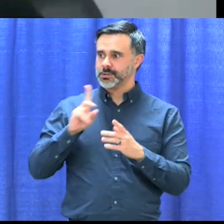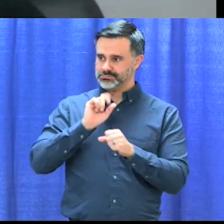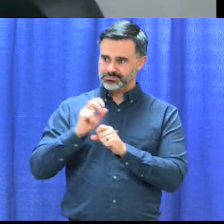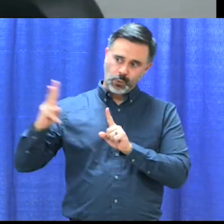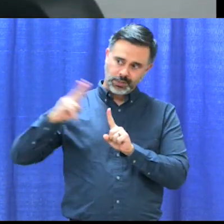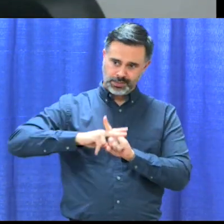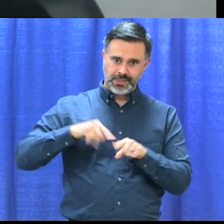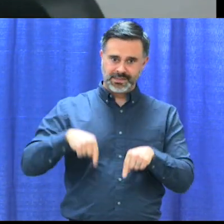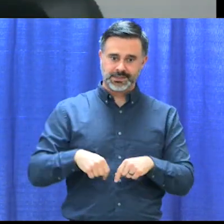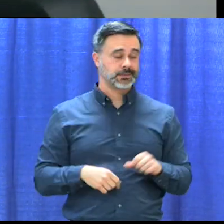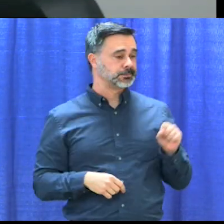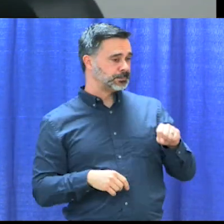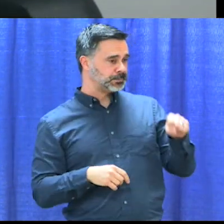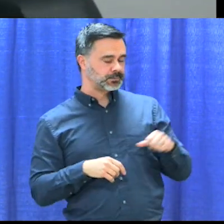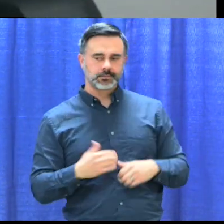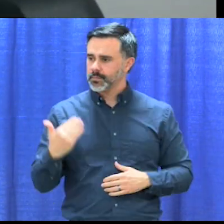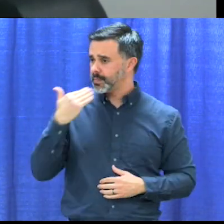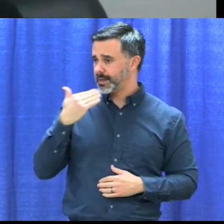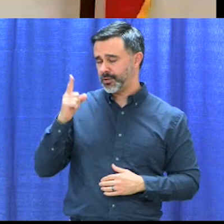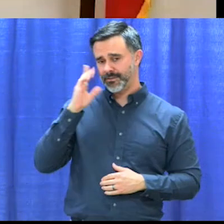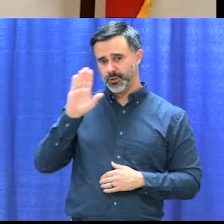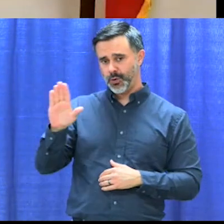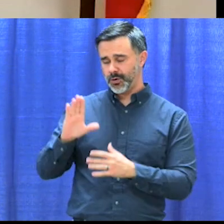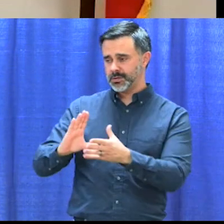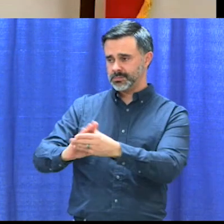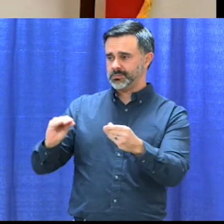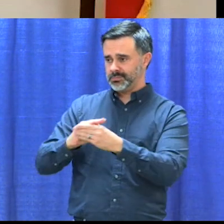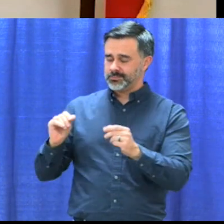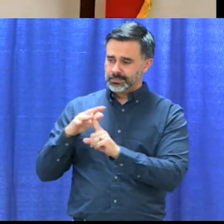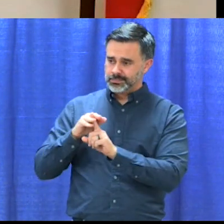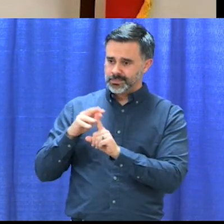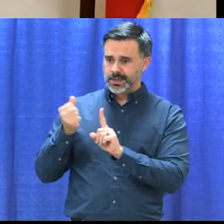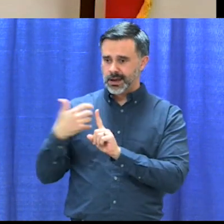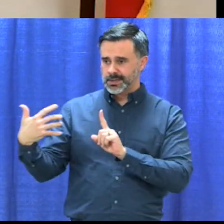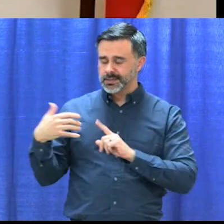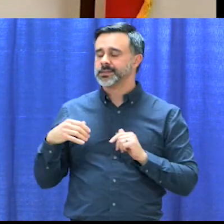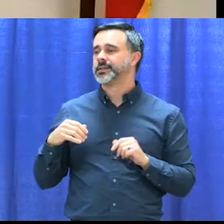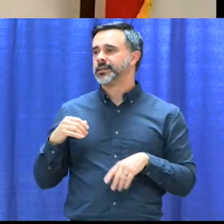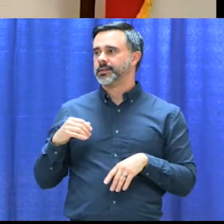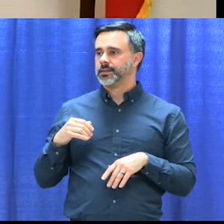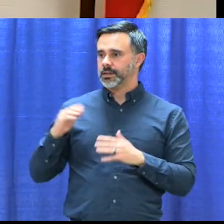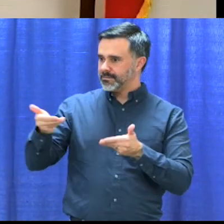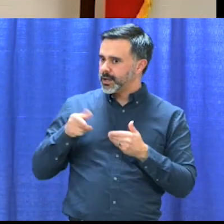Thank you for the context that you have shared we invite you and the team at Inglewood Unified